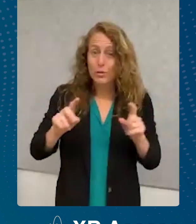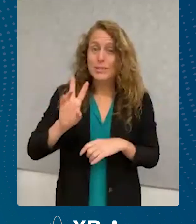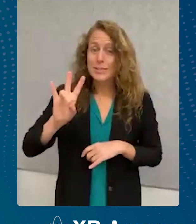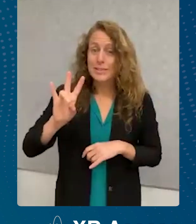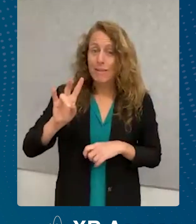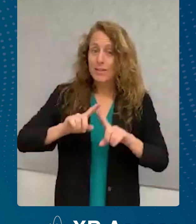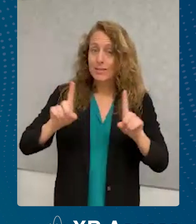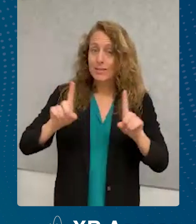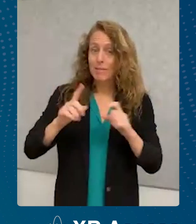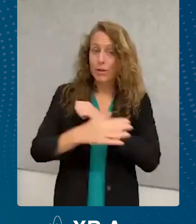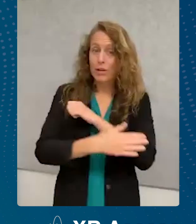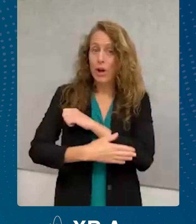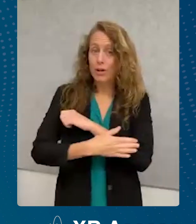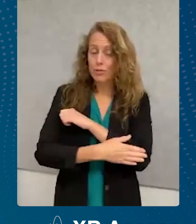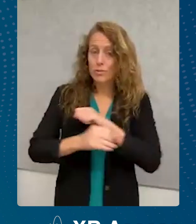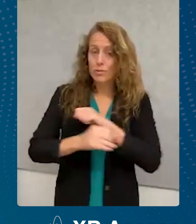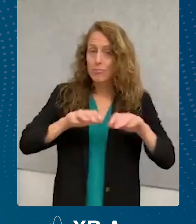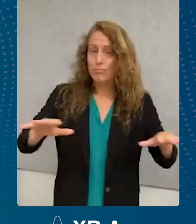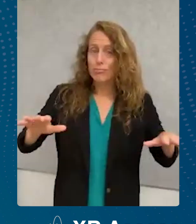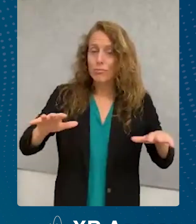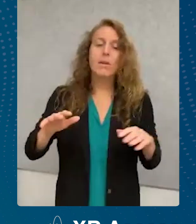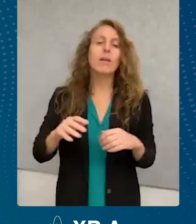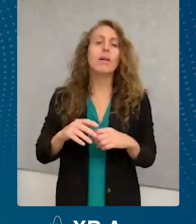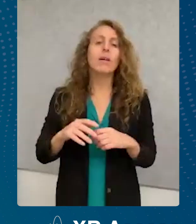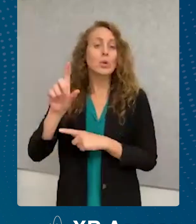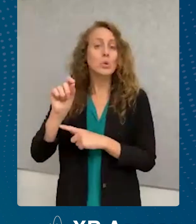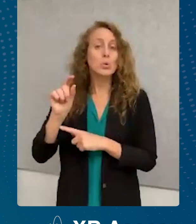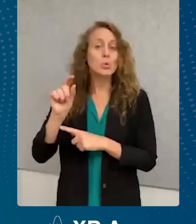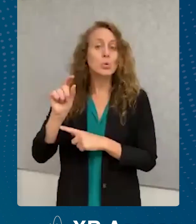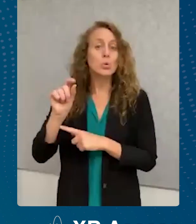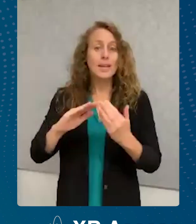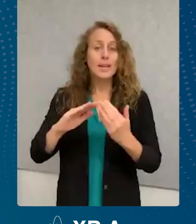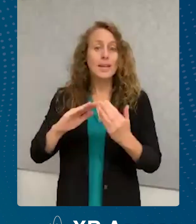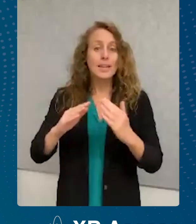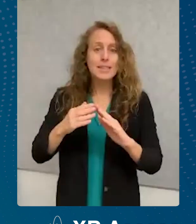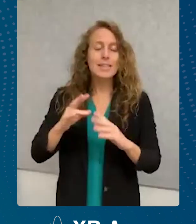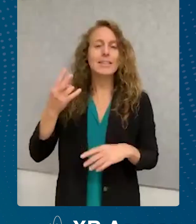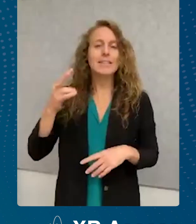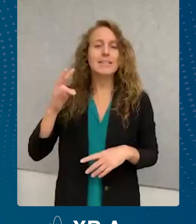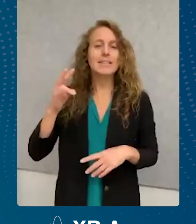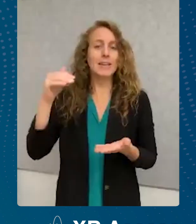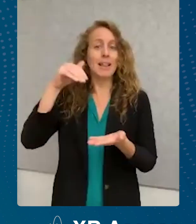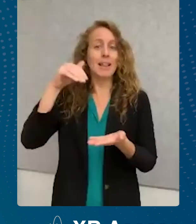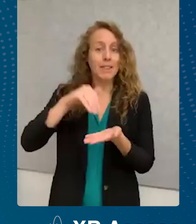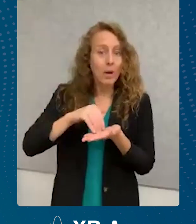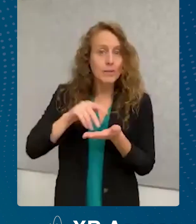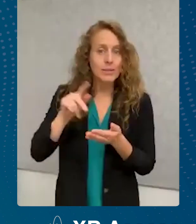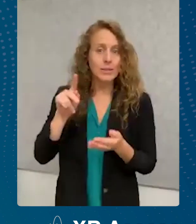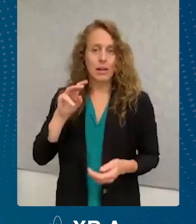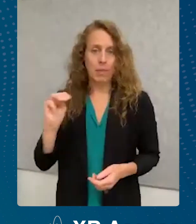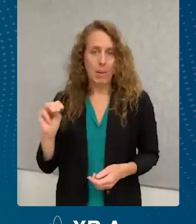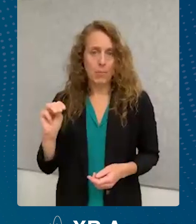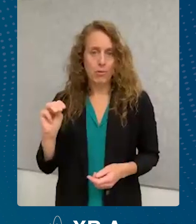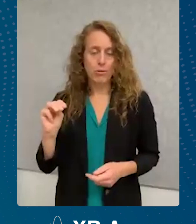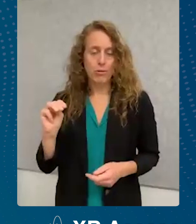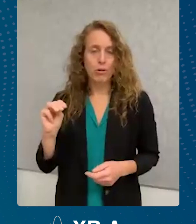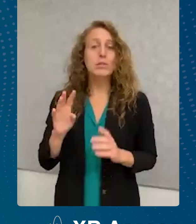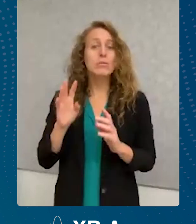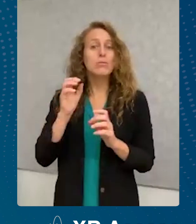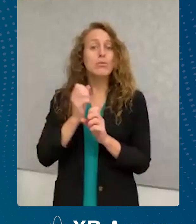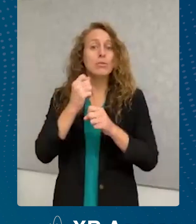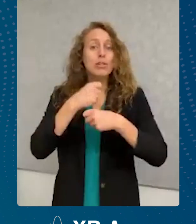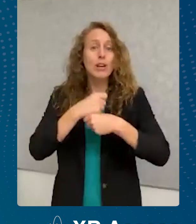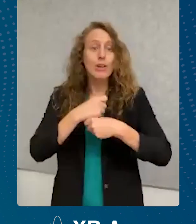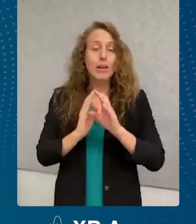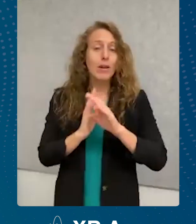over 20 cities and 17,000km, and has generated over 910,000